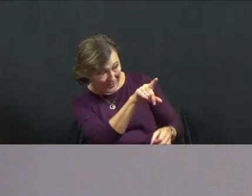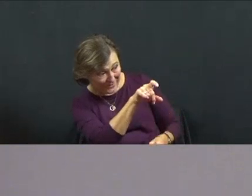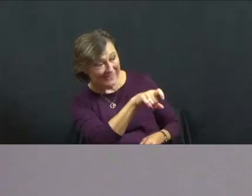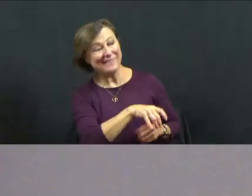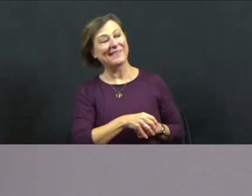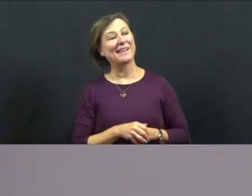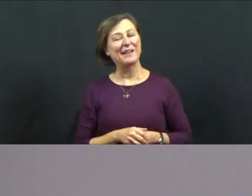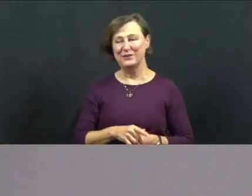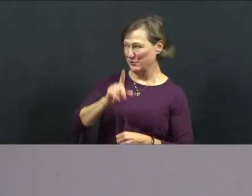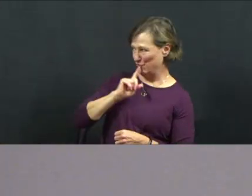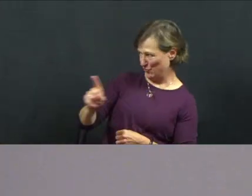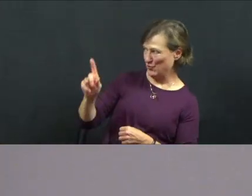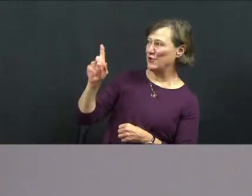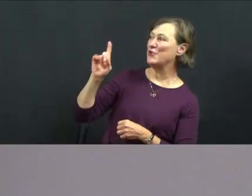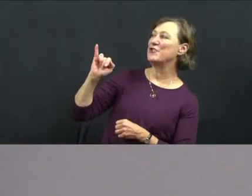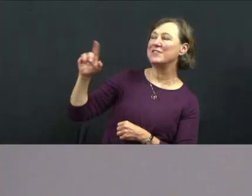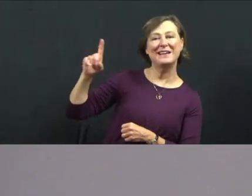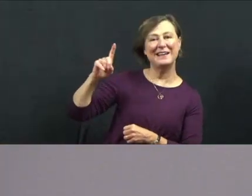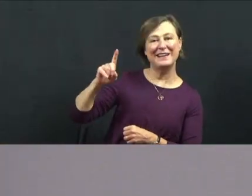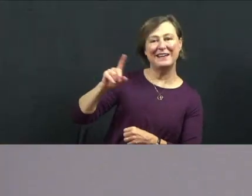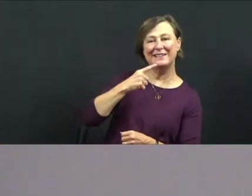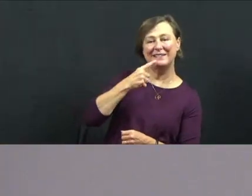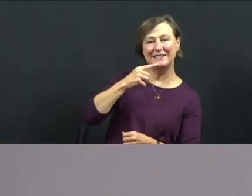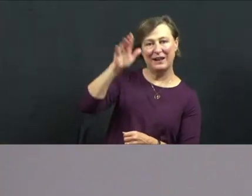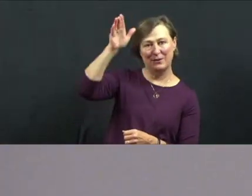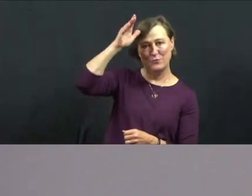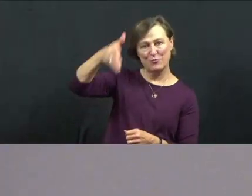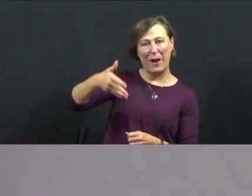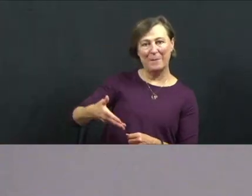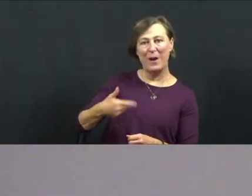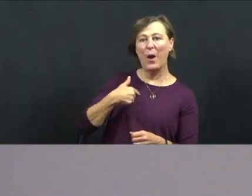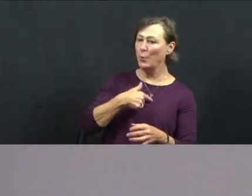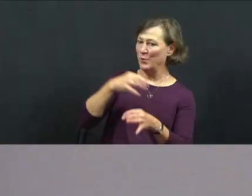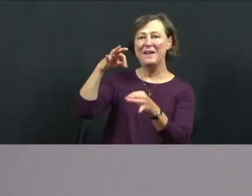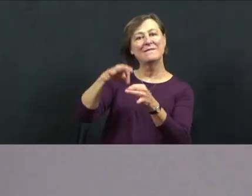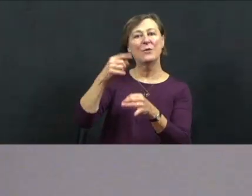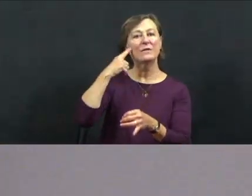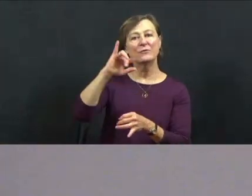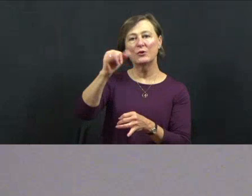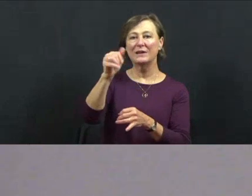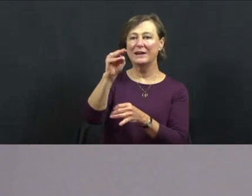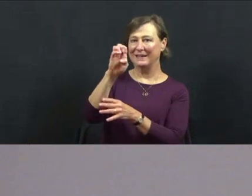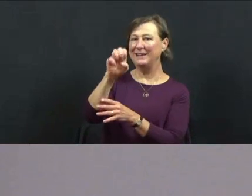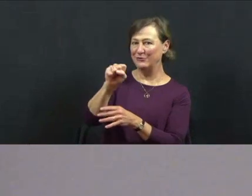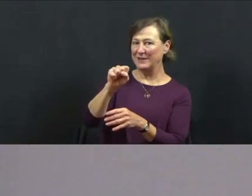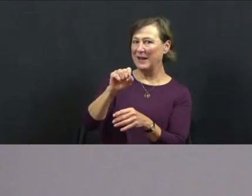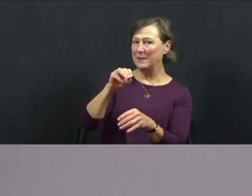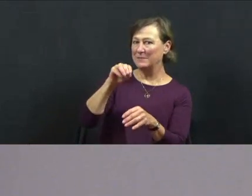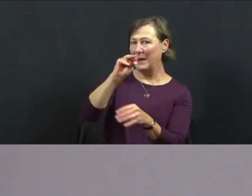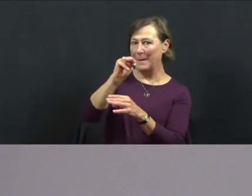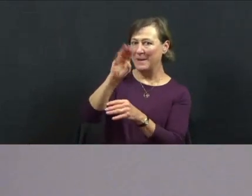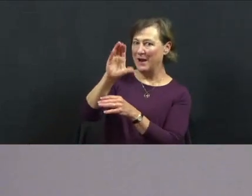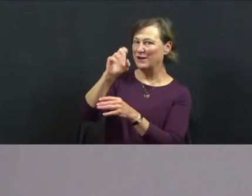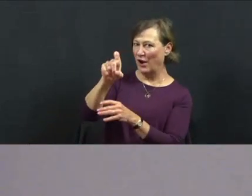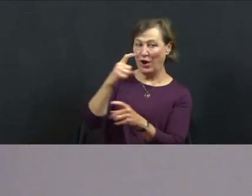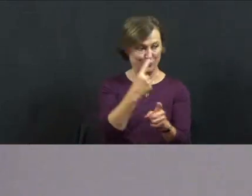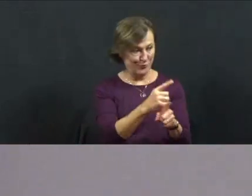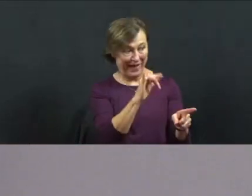"Sure did," replied Grandpa Clinton. "We voted for James M. Cox. "Isn't that right, Lizzy?"